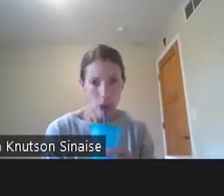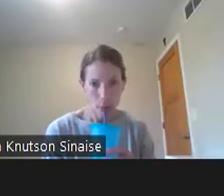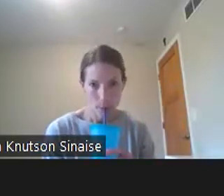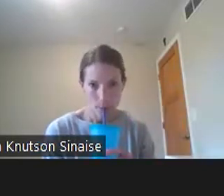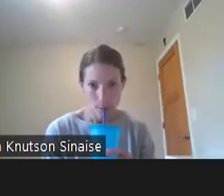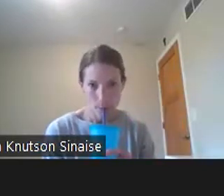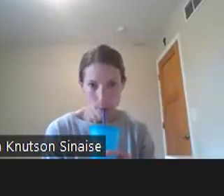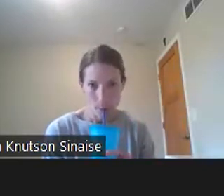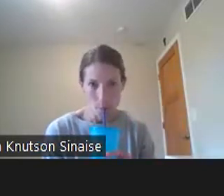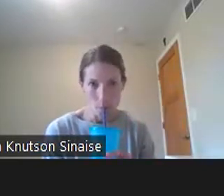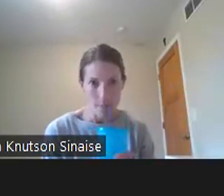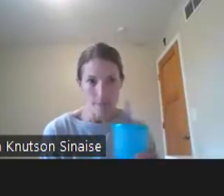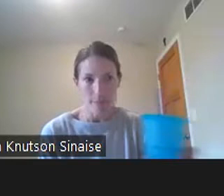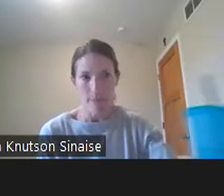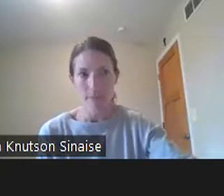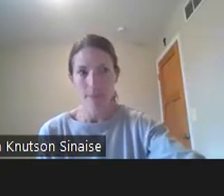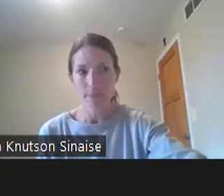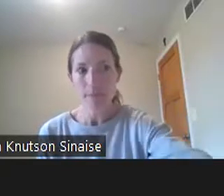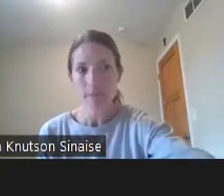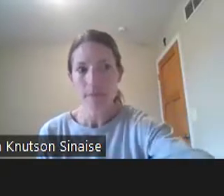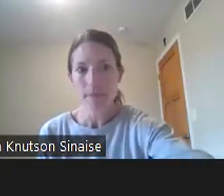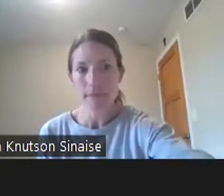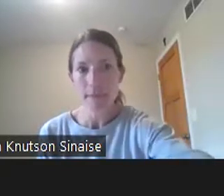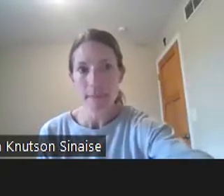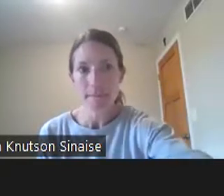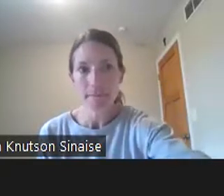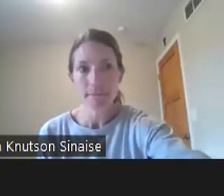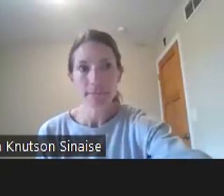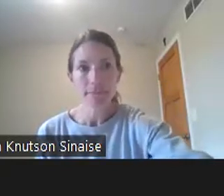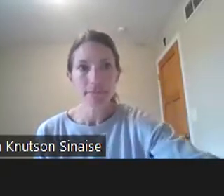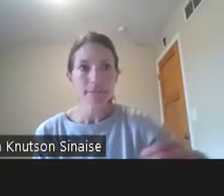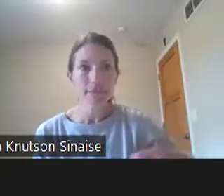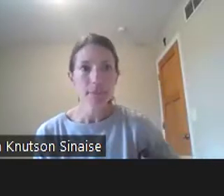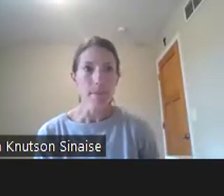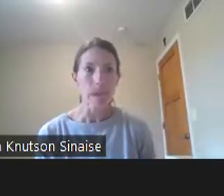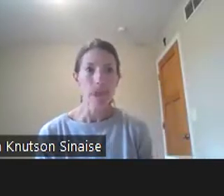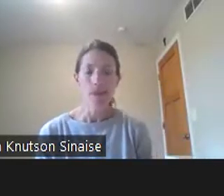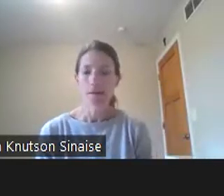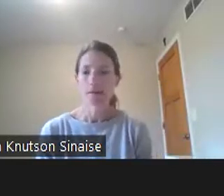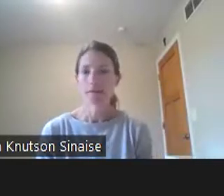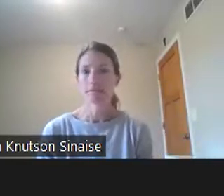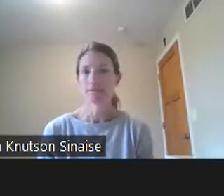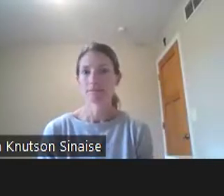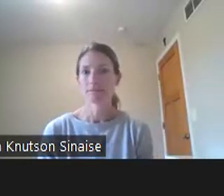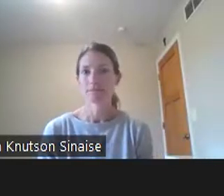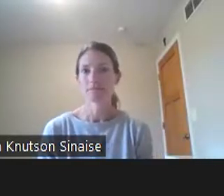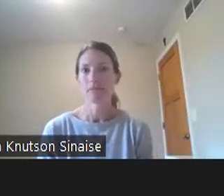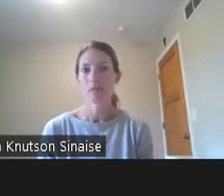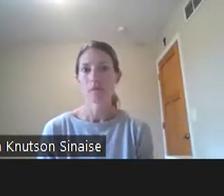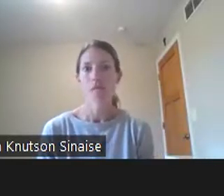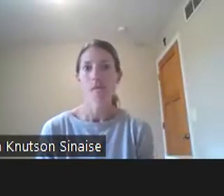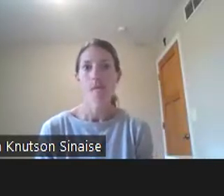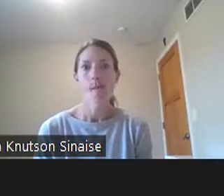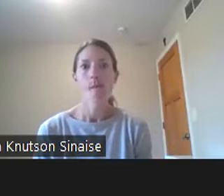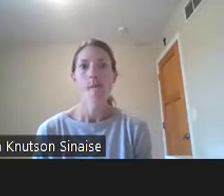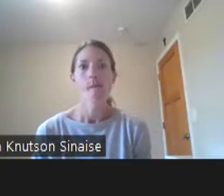health center staff have been challenged many of the issues of medical staff in general over the past few years.